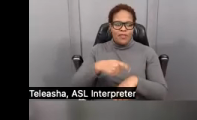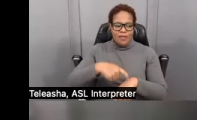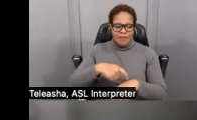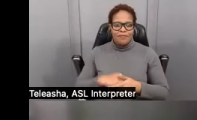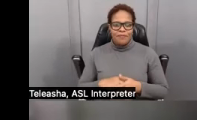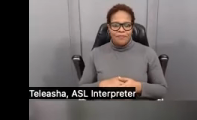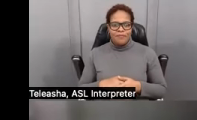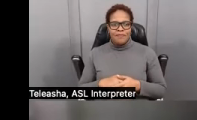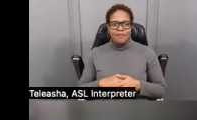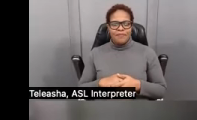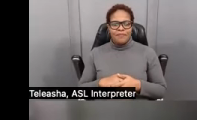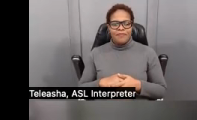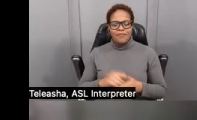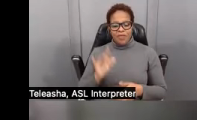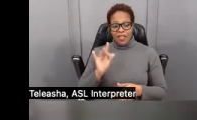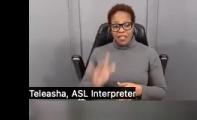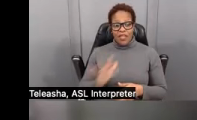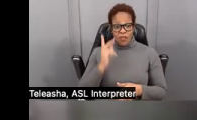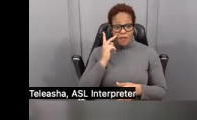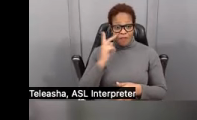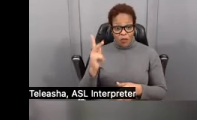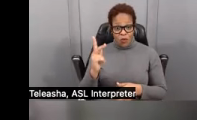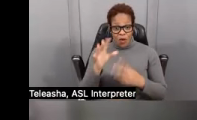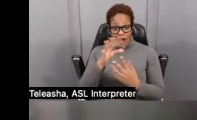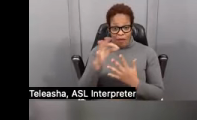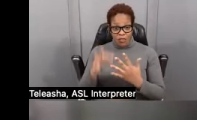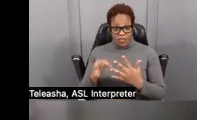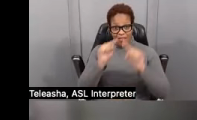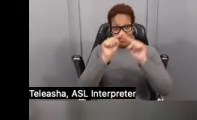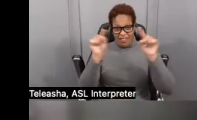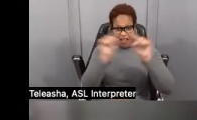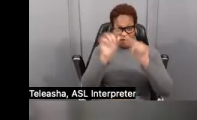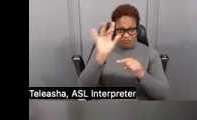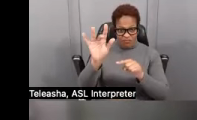Clicking on the view options menu at the top of your screen allows you to zoom the window in or out